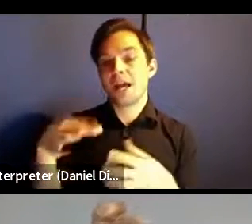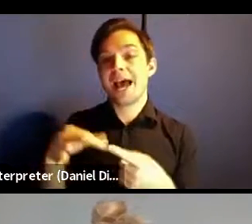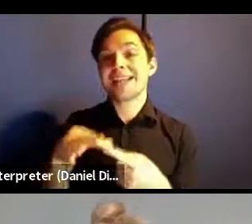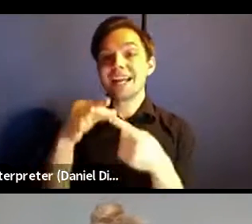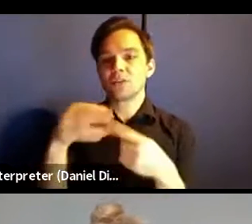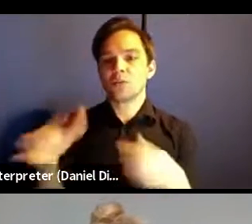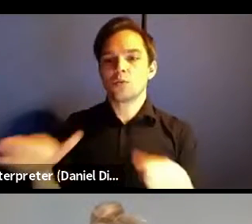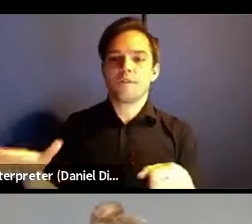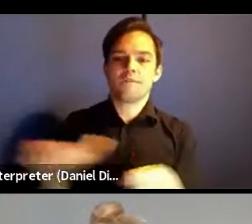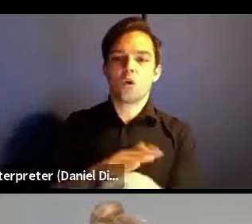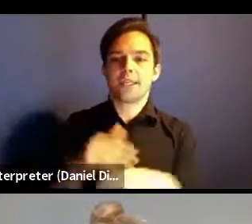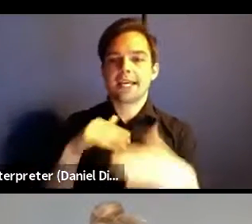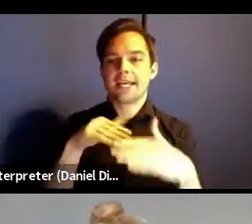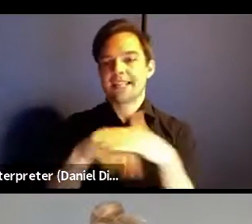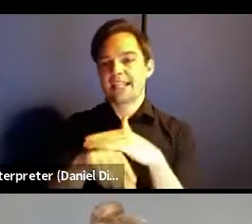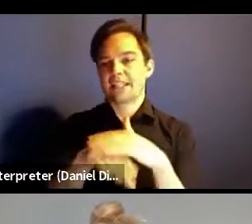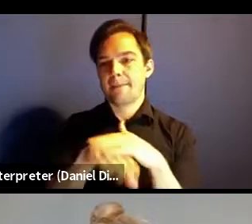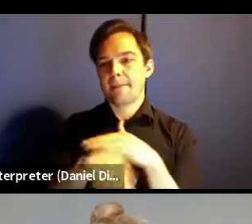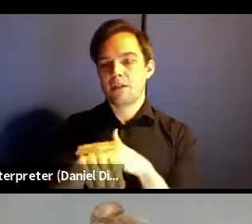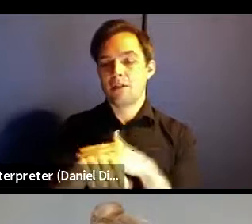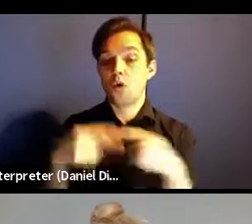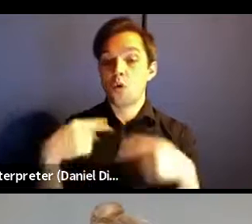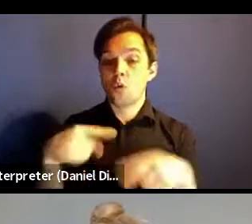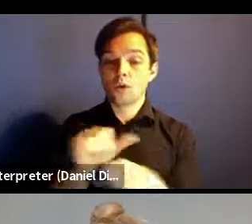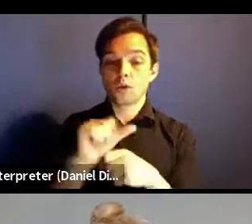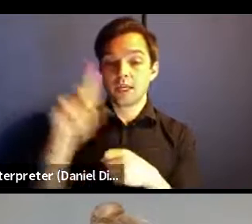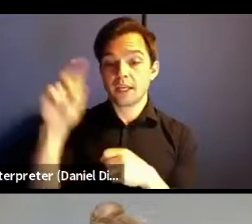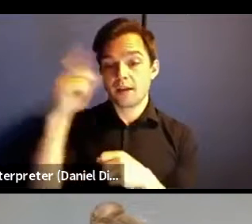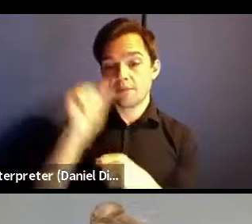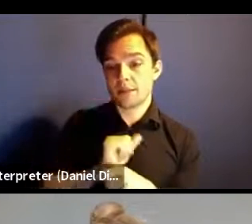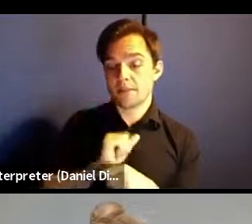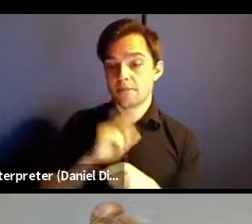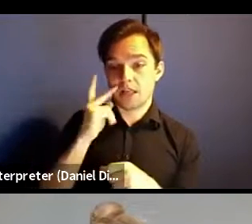And so when I was working in government, I saw first hand,